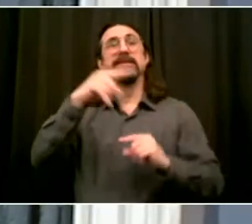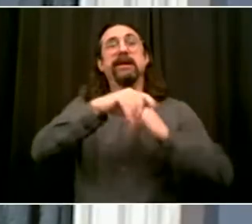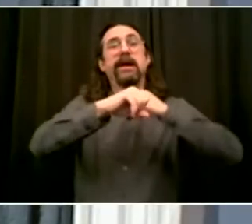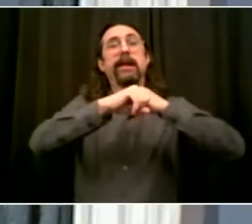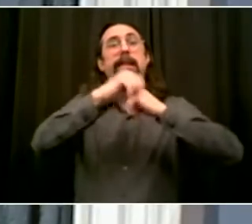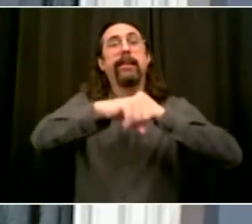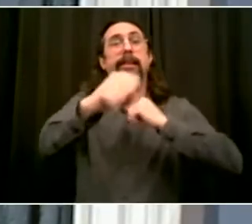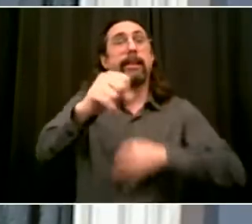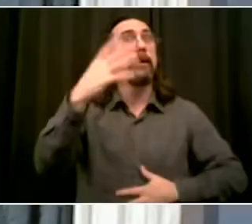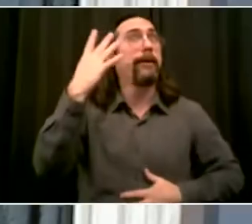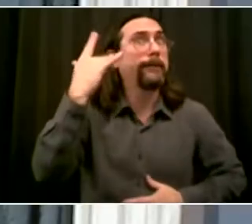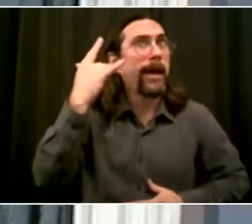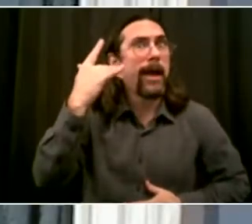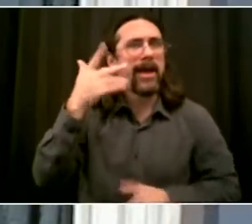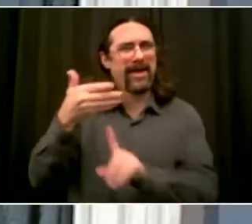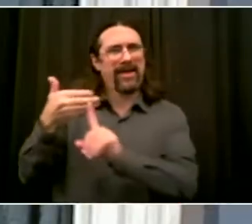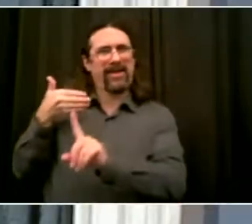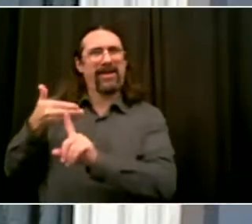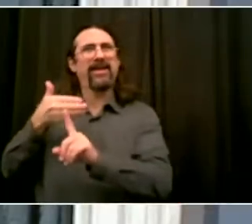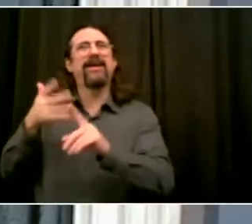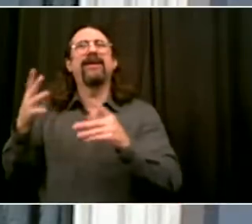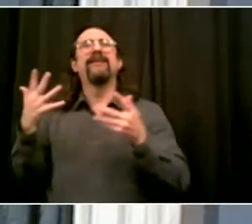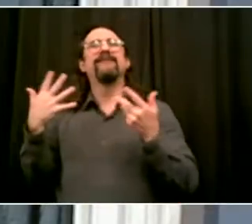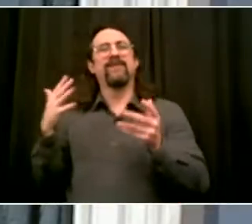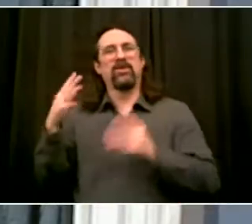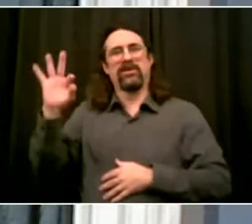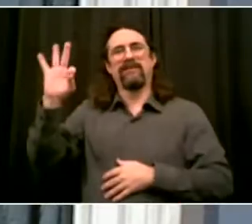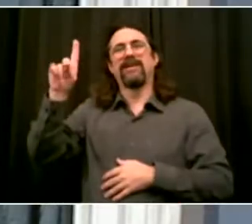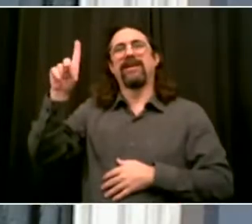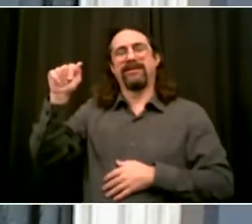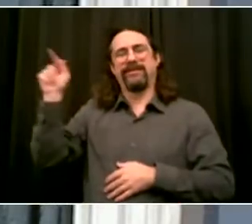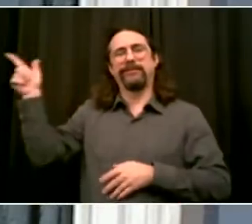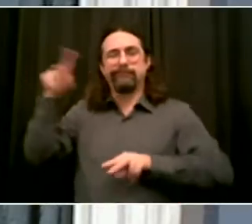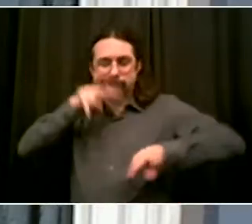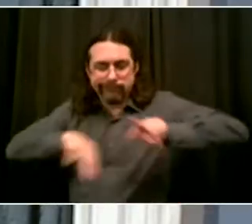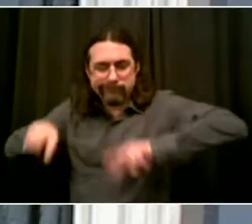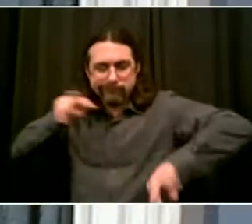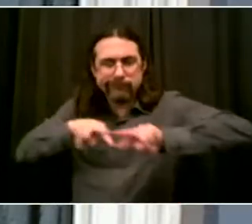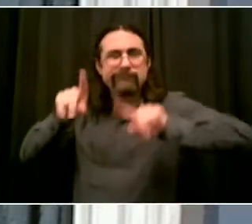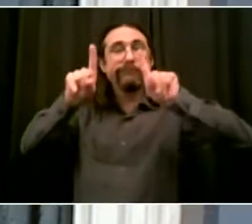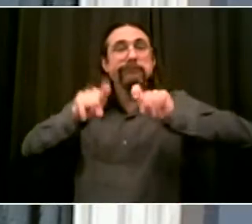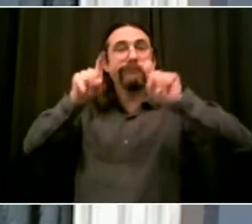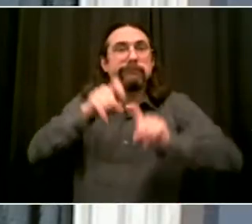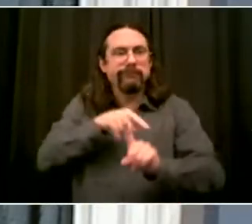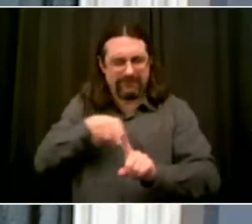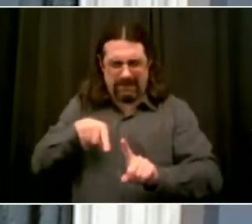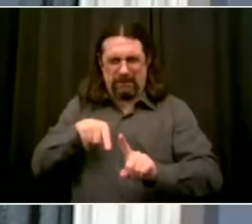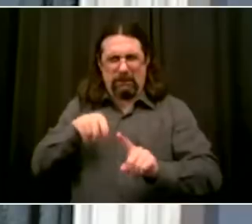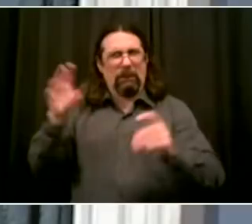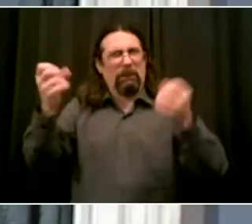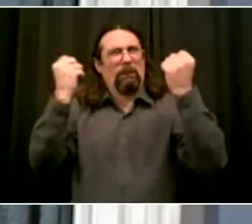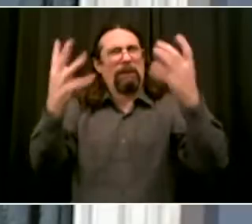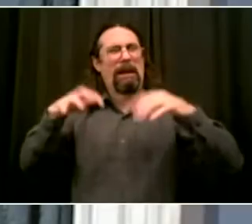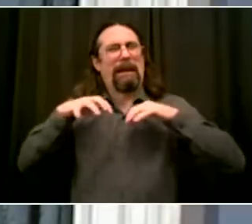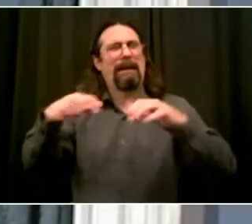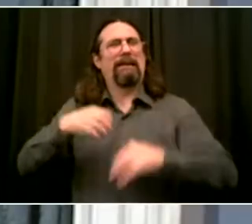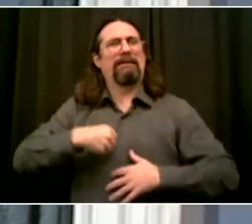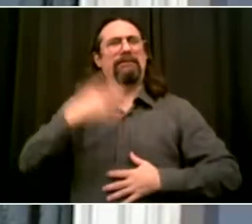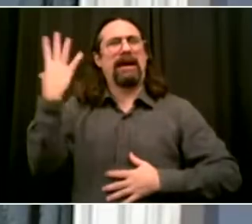I THINK THE BIG PICTURE HEHERE, WE NEED TO ENSURE